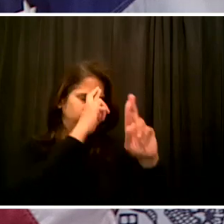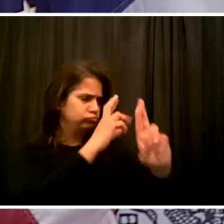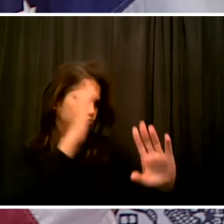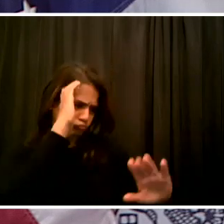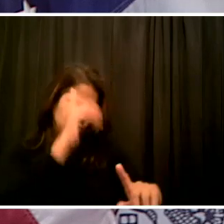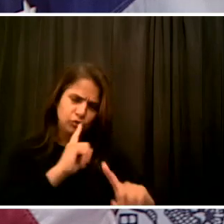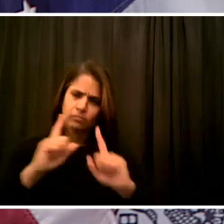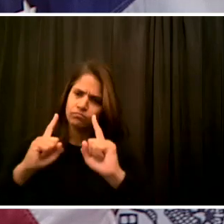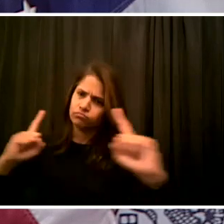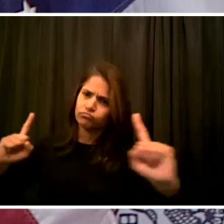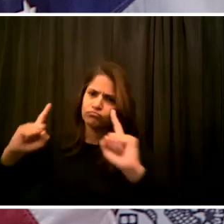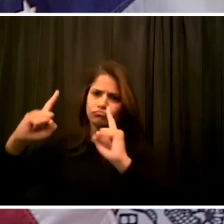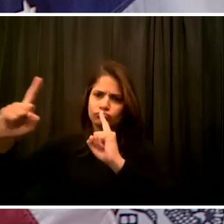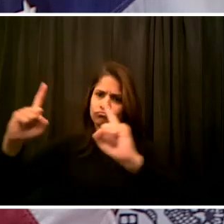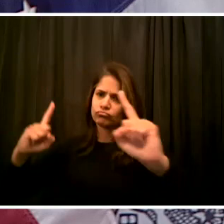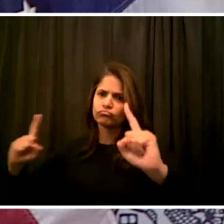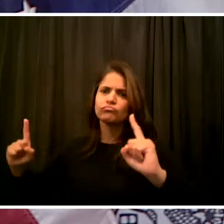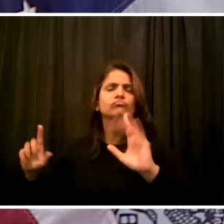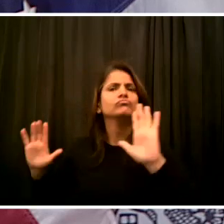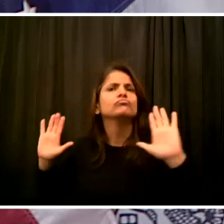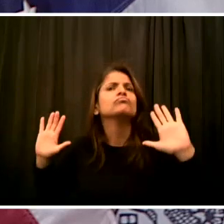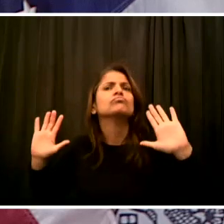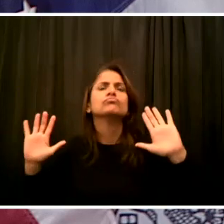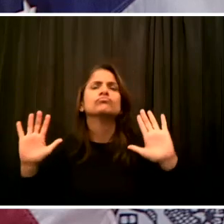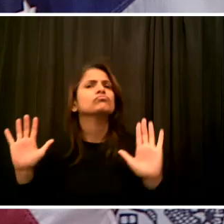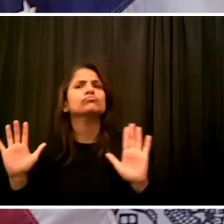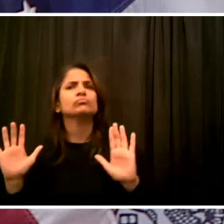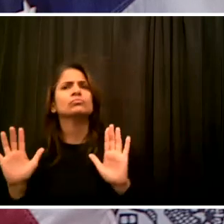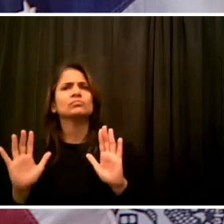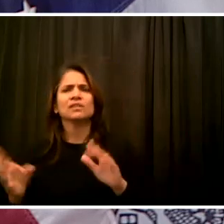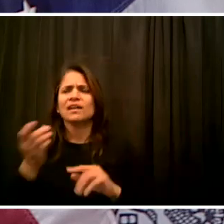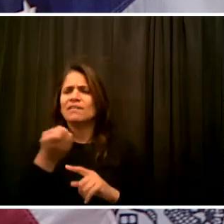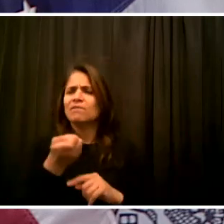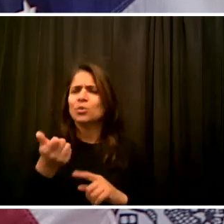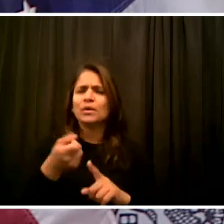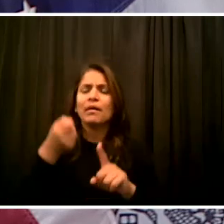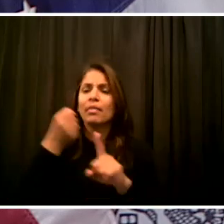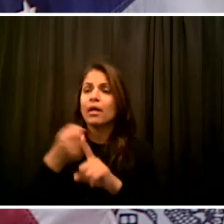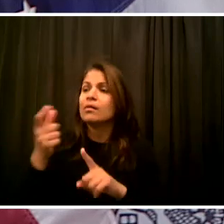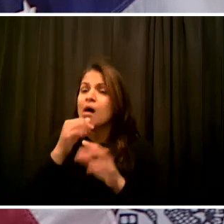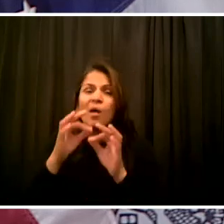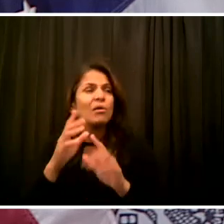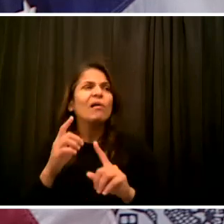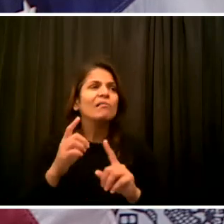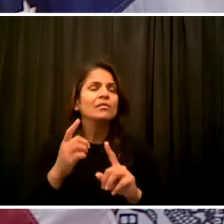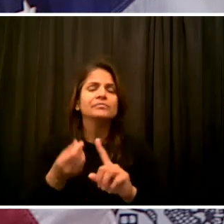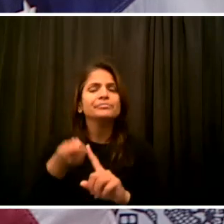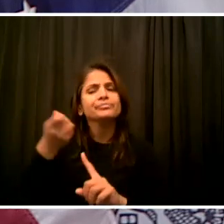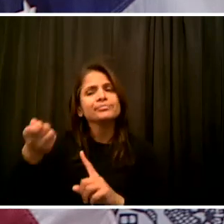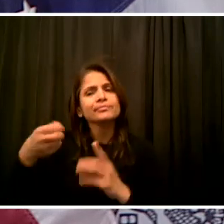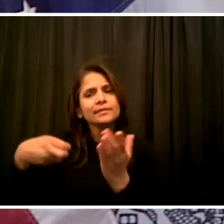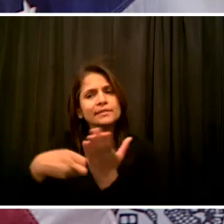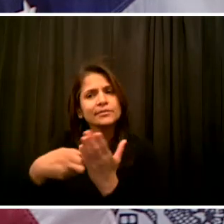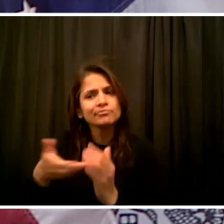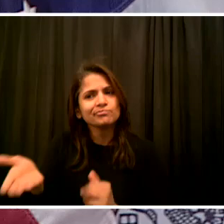COMPLIANCE. THAT'S A FA.CT HAVE THERE BEEN SOME COCURRENCES? YES, THERE HAVE